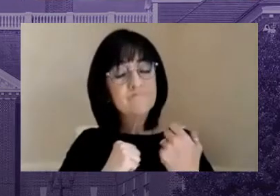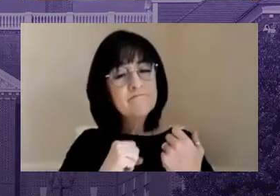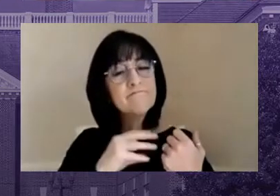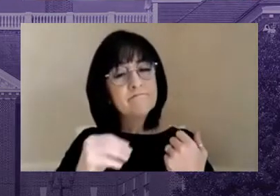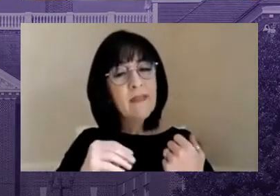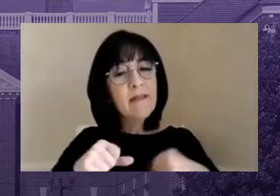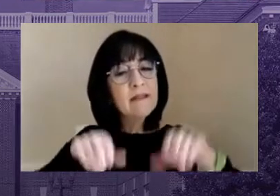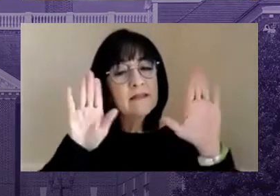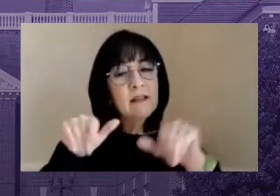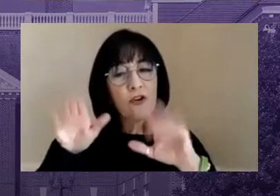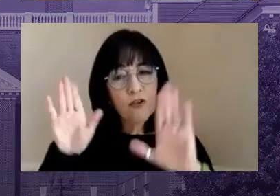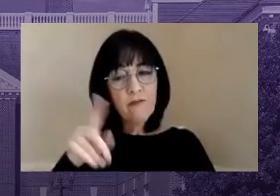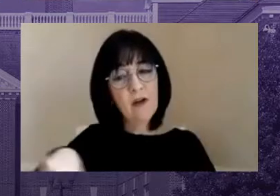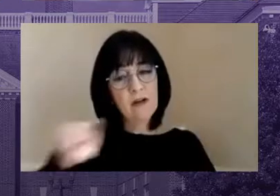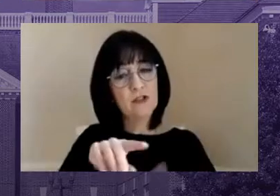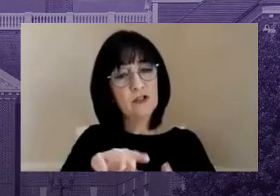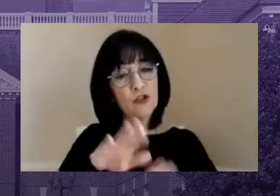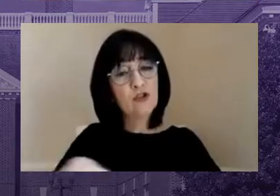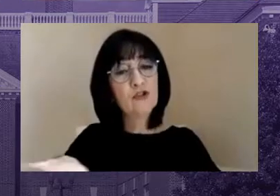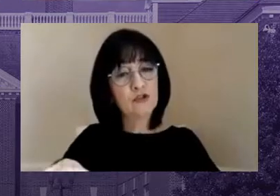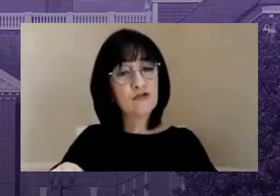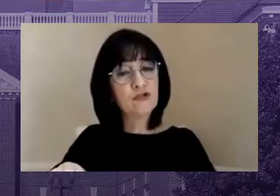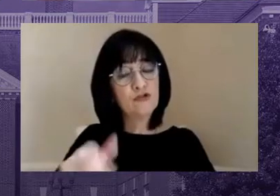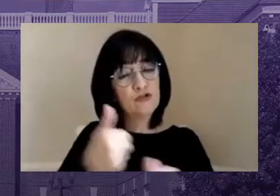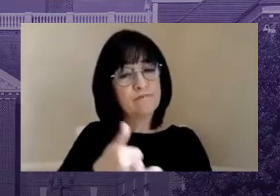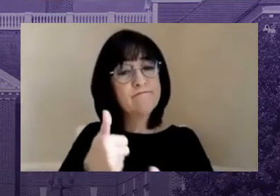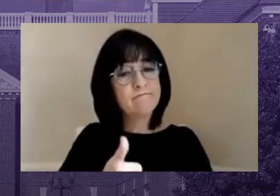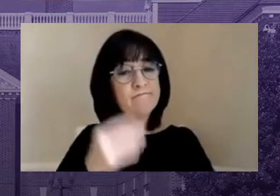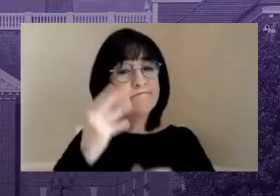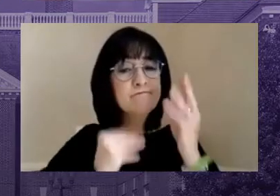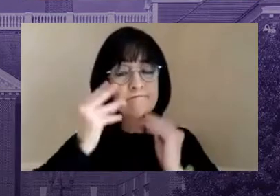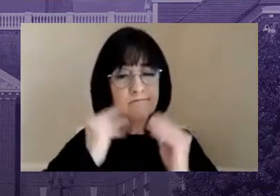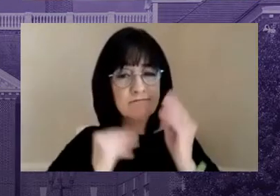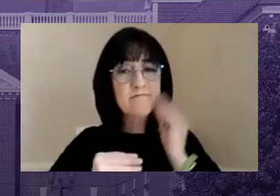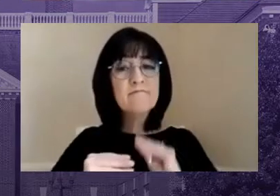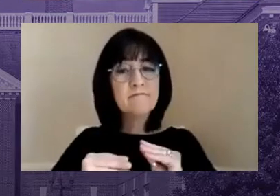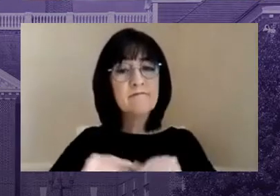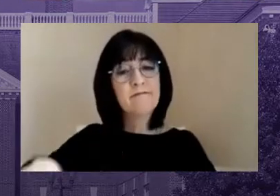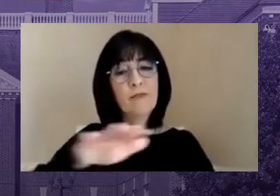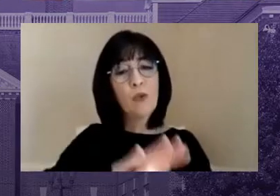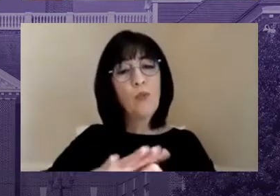important role in the Air Force and local communities, and to honor their strength, bravery,